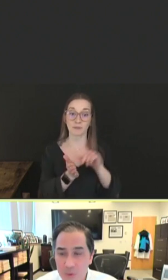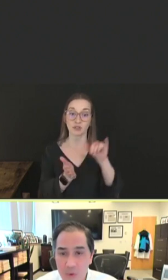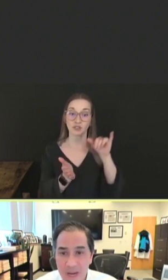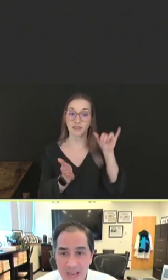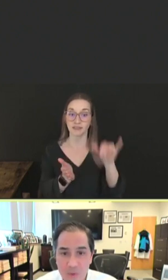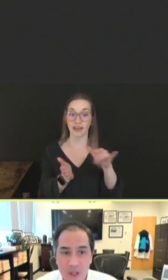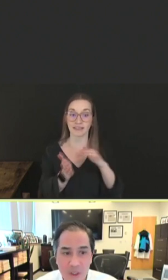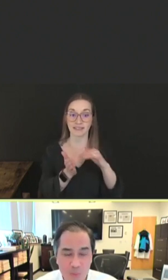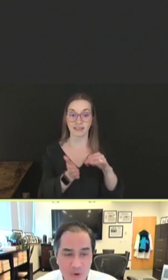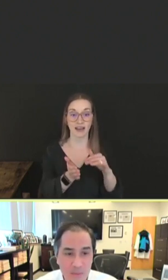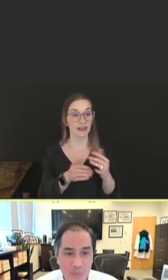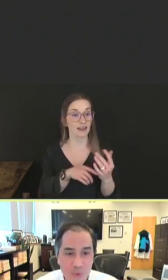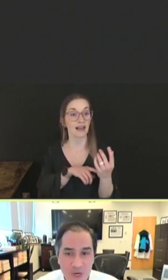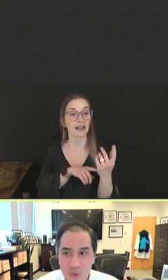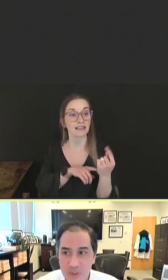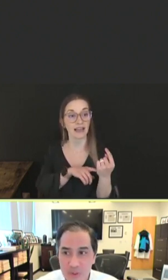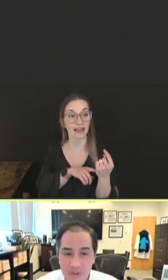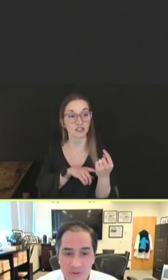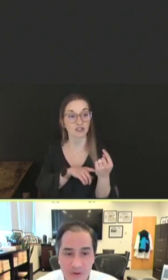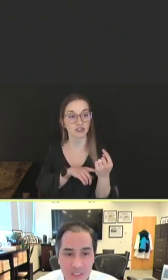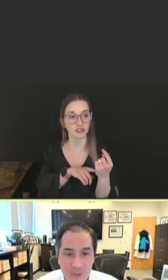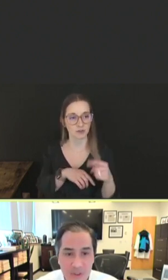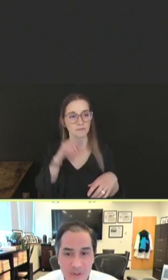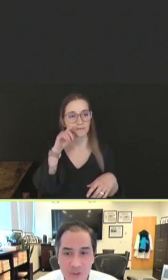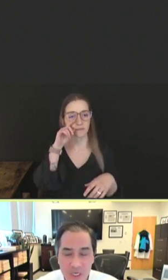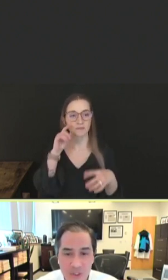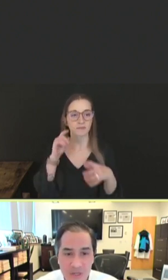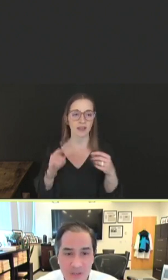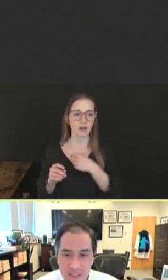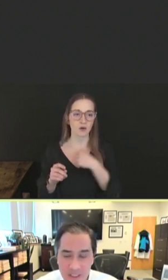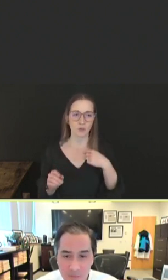or heterologous prime boost regimens with the Pfizer and the J&J vaccine,